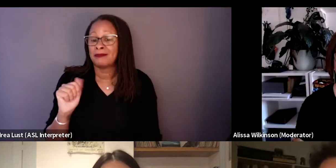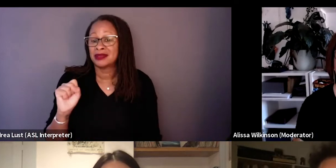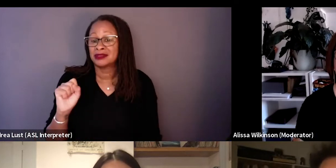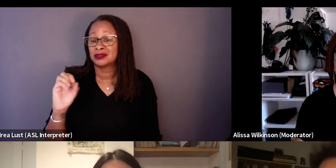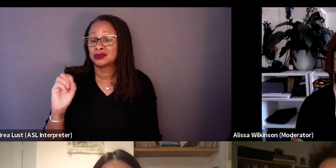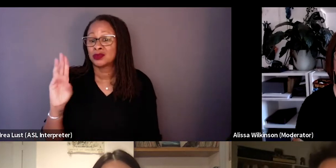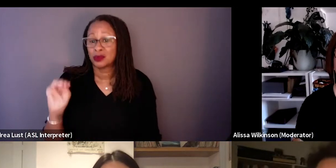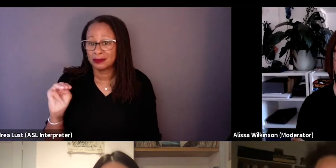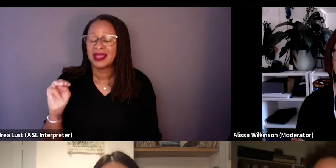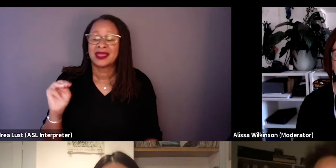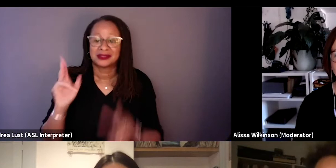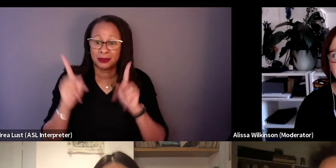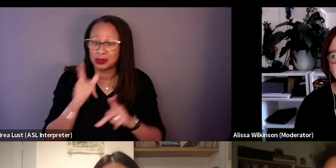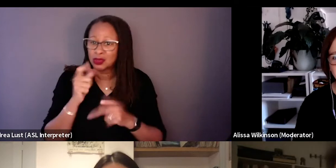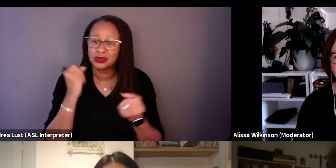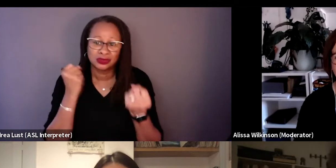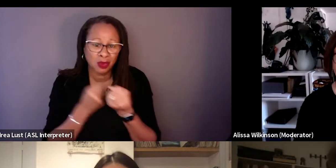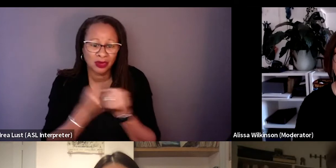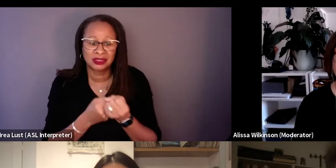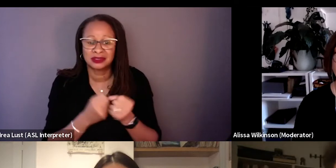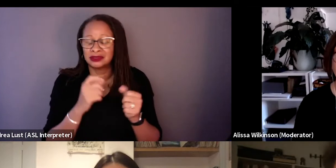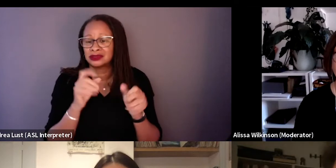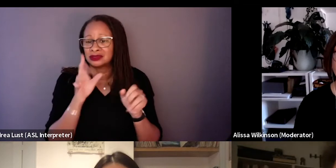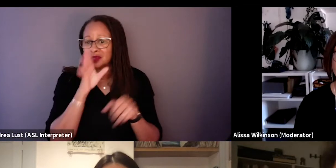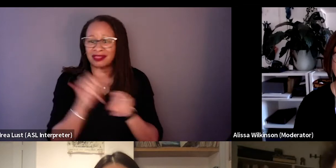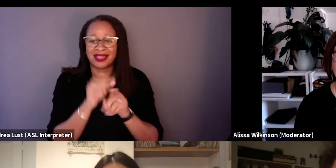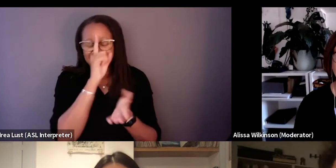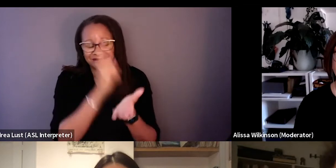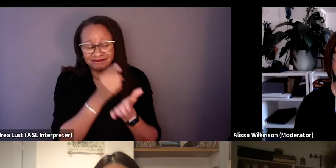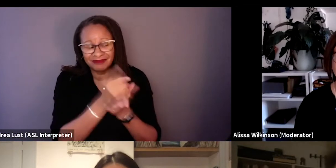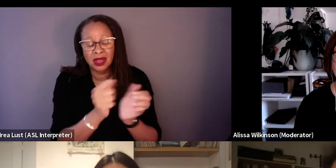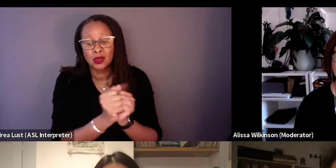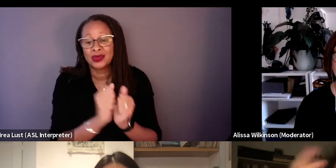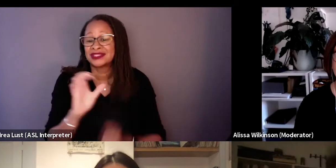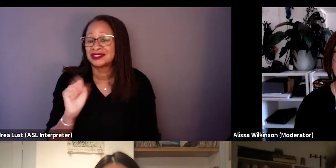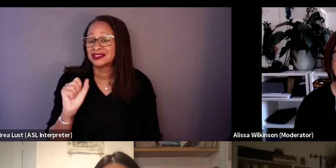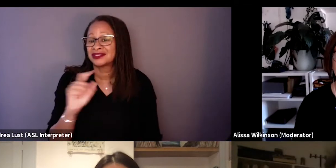and talked, like being in love with, with Zarifa to the one who